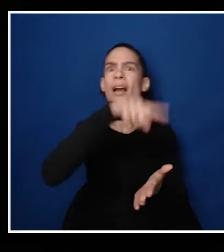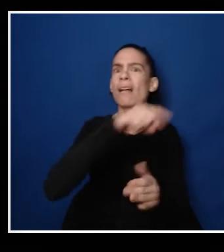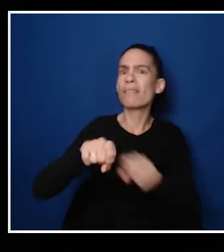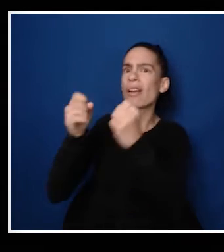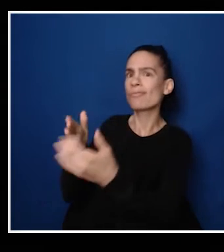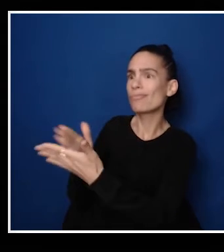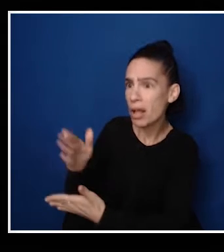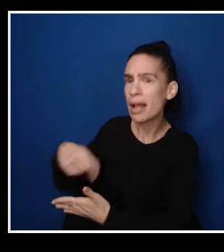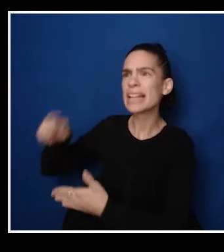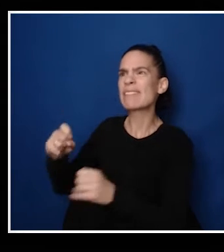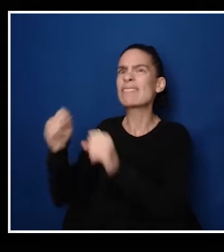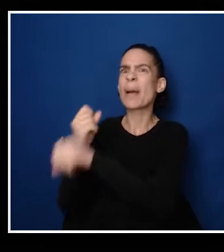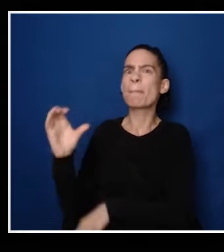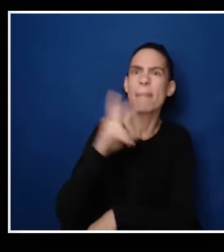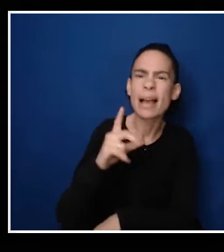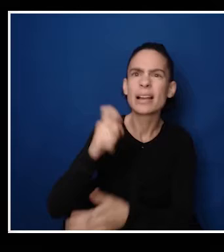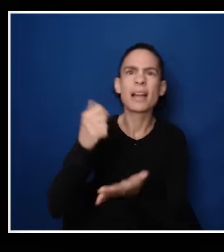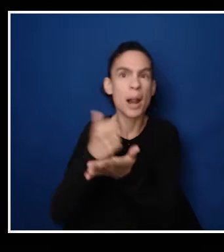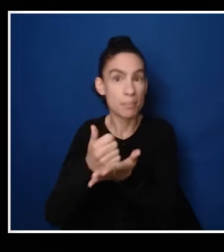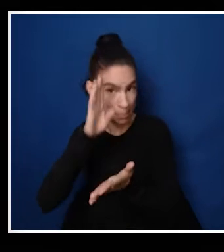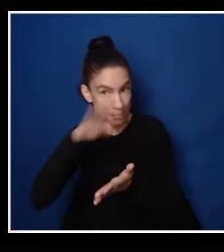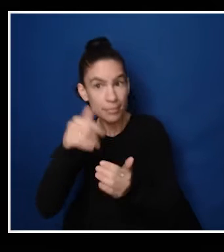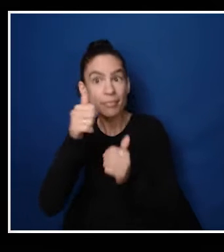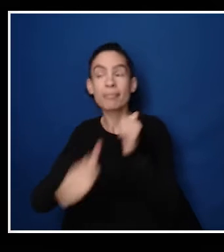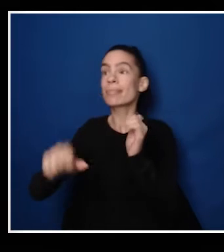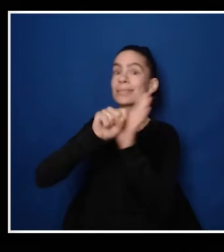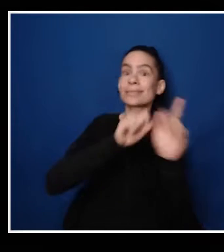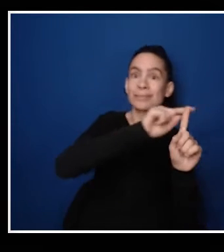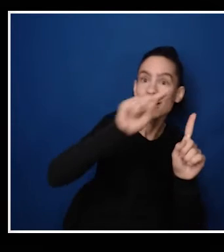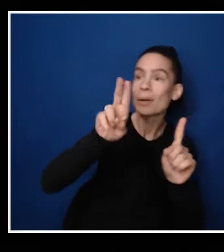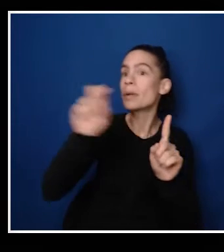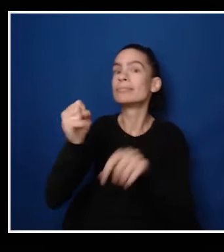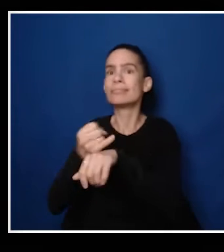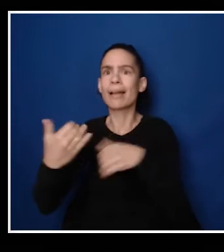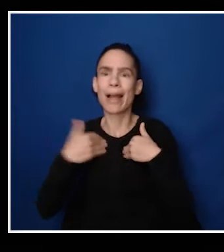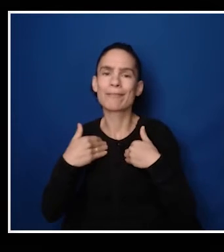That’s why every state and territory has a Protection & Advocacy agency or “P&A”